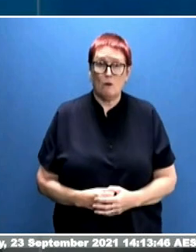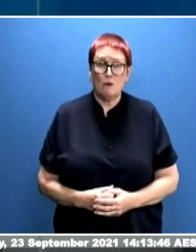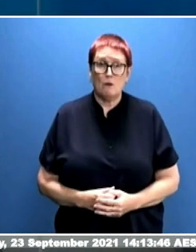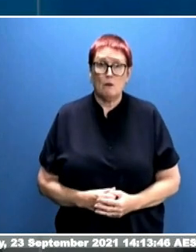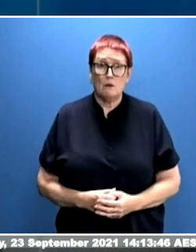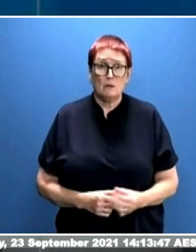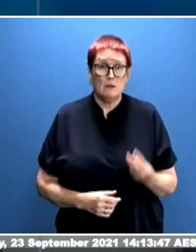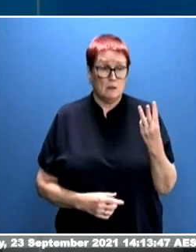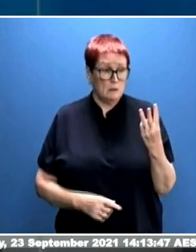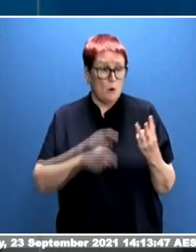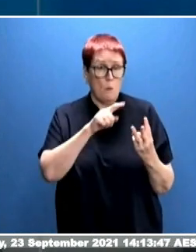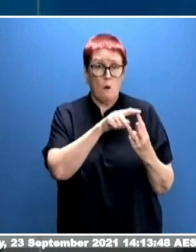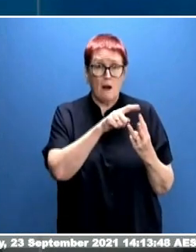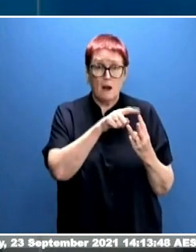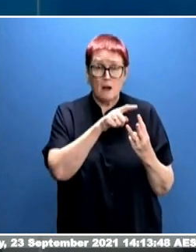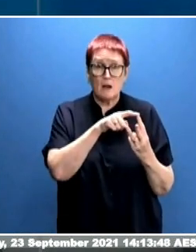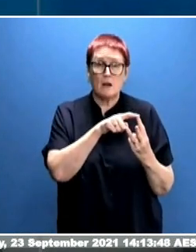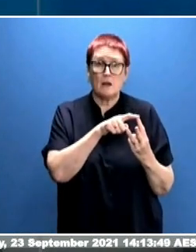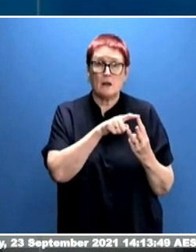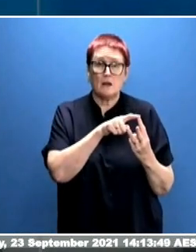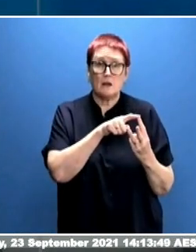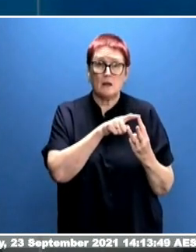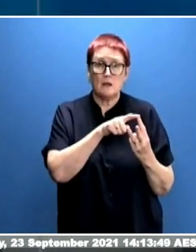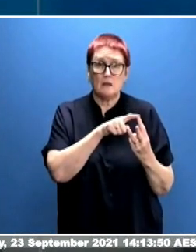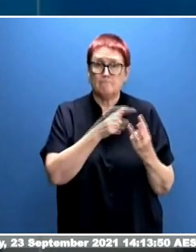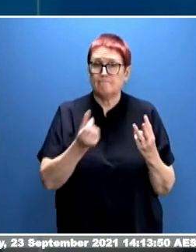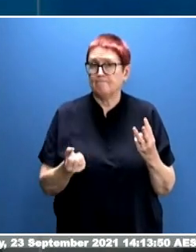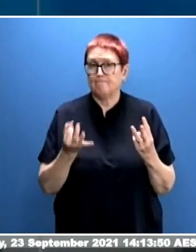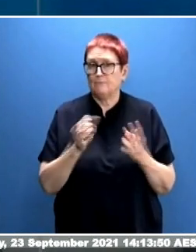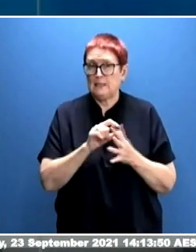one has, does not have a disability.